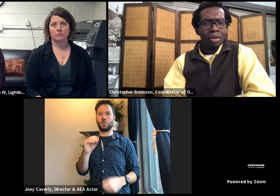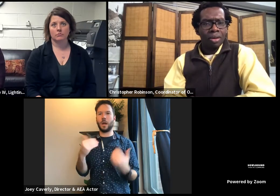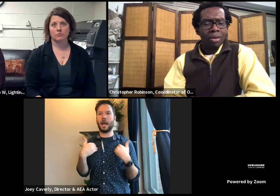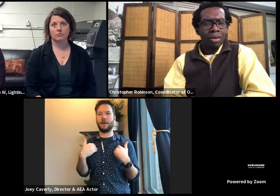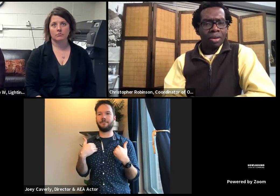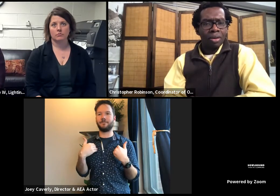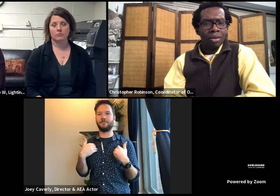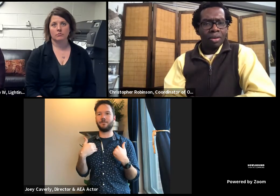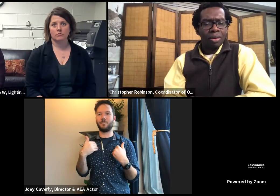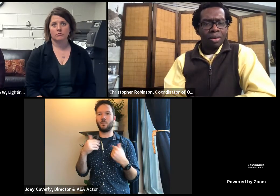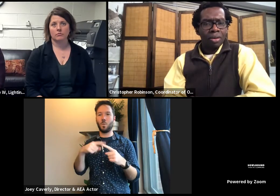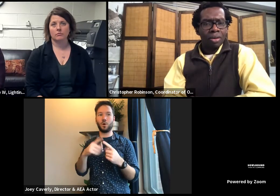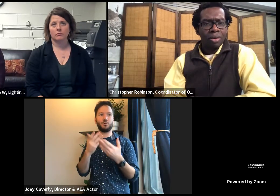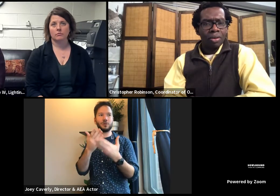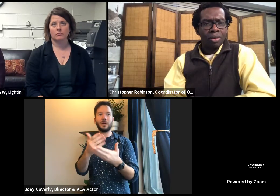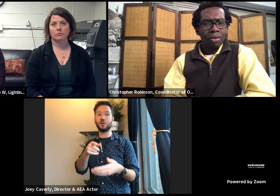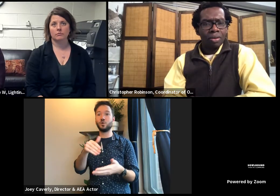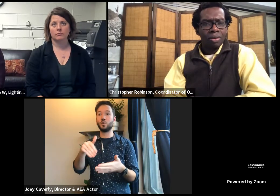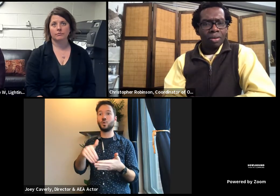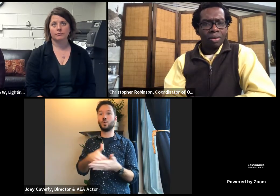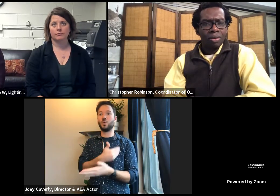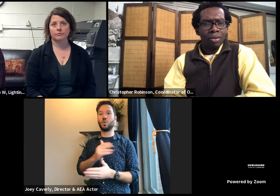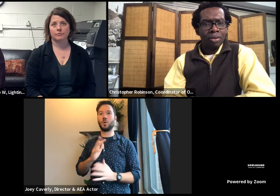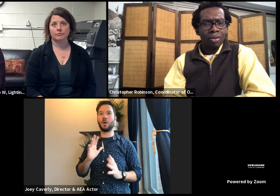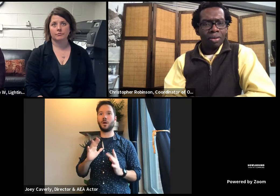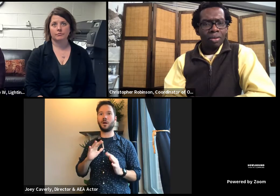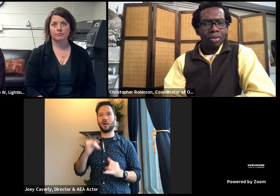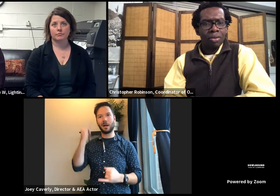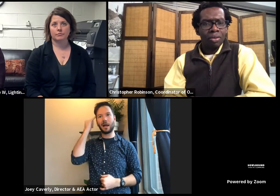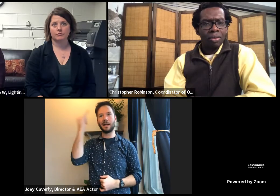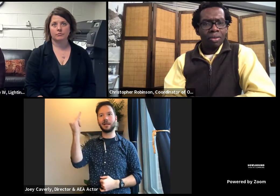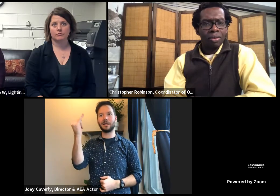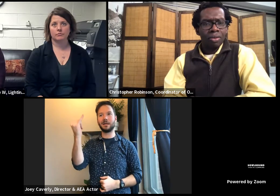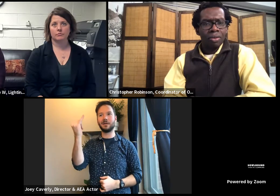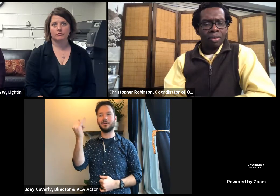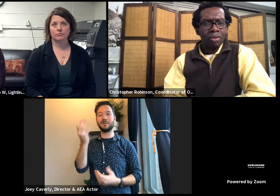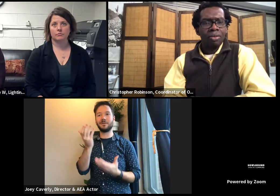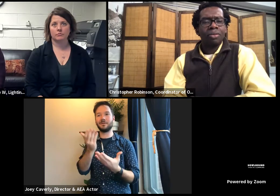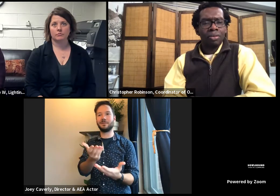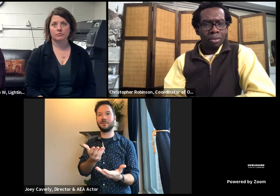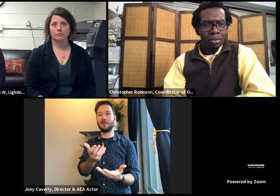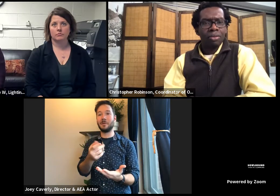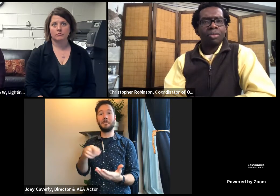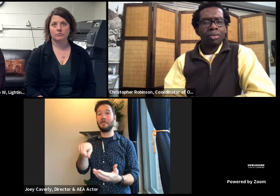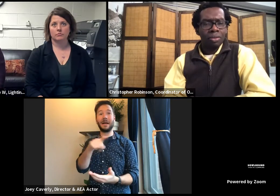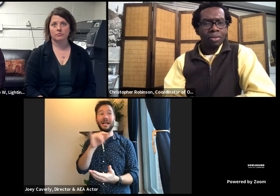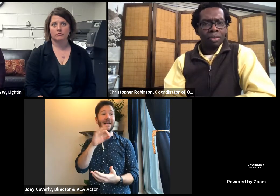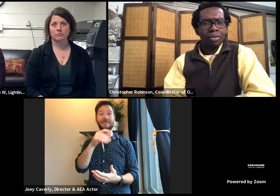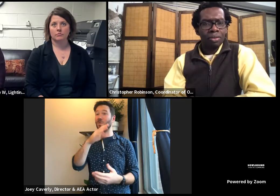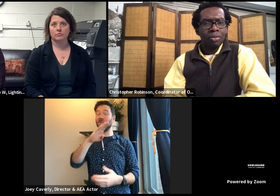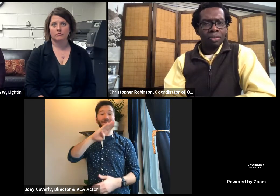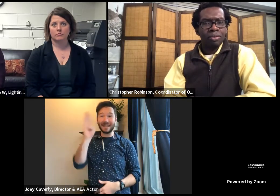It's a normal feeling to have, apprehensiveness about the unknown, and, at the same time, being really excited